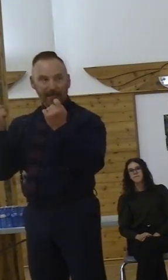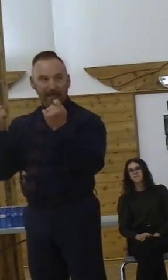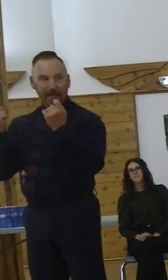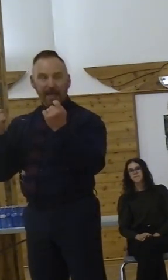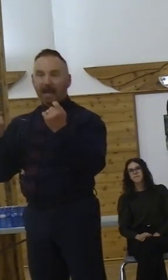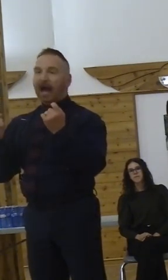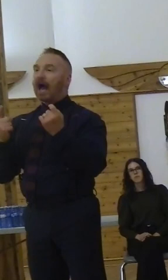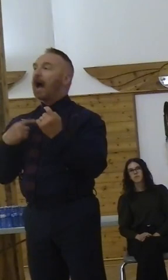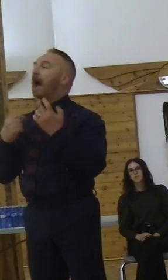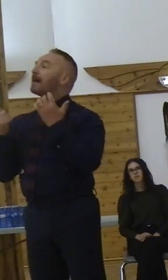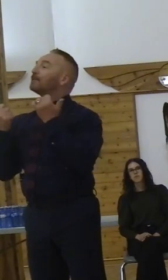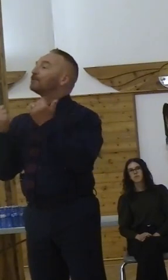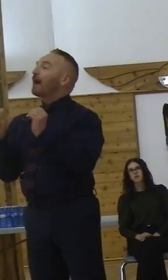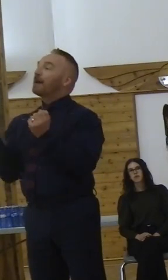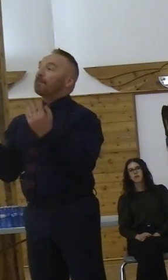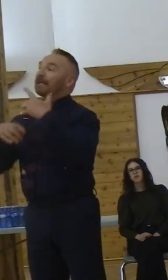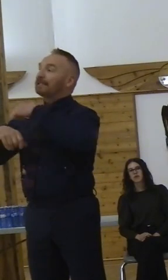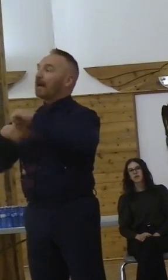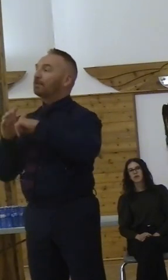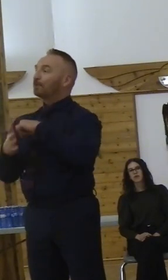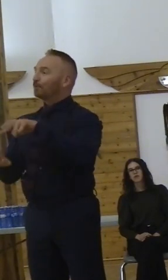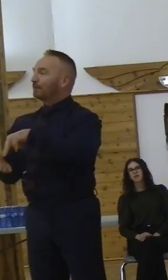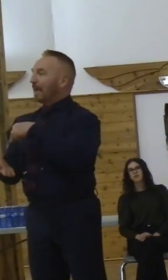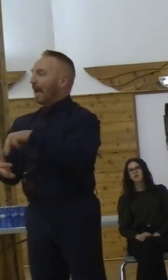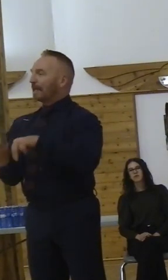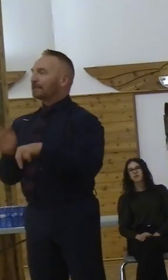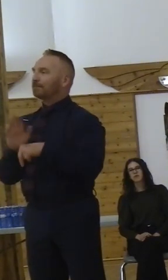many times at this time, you know.